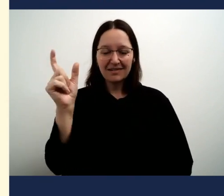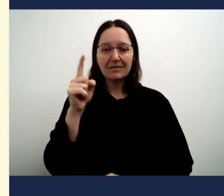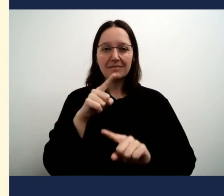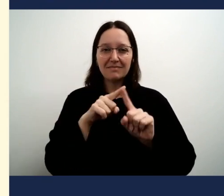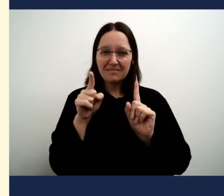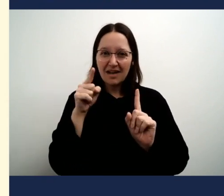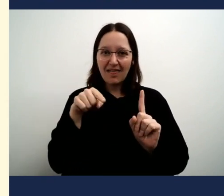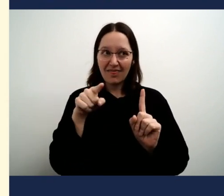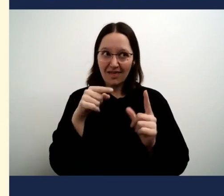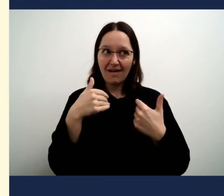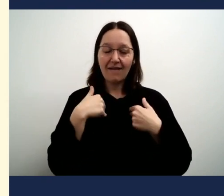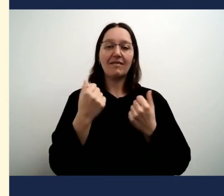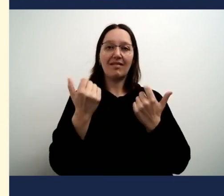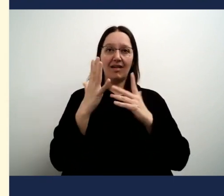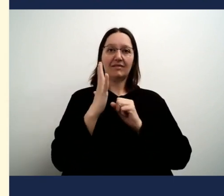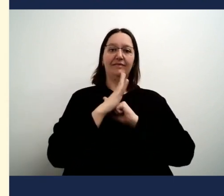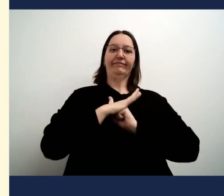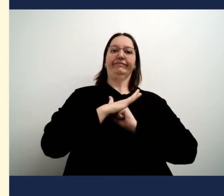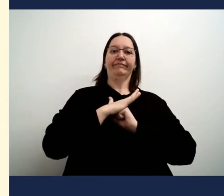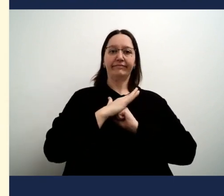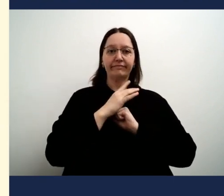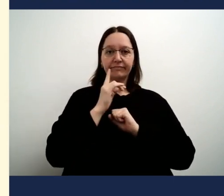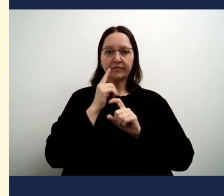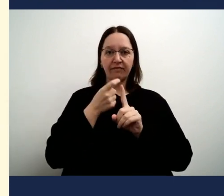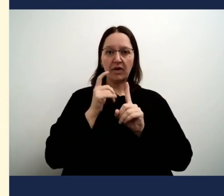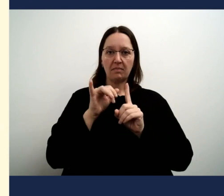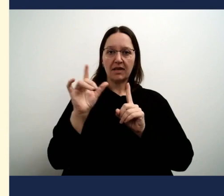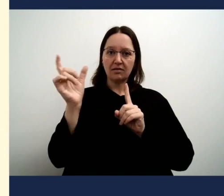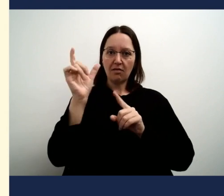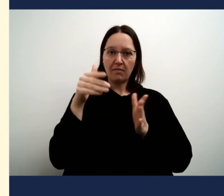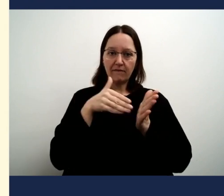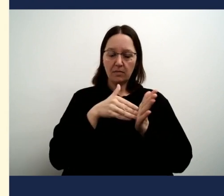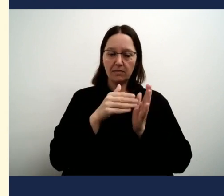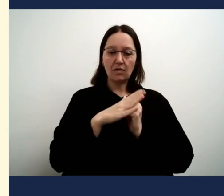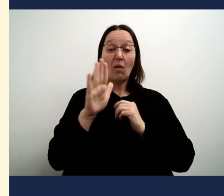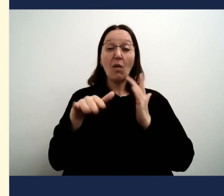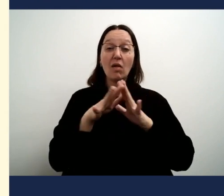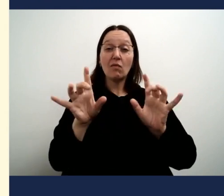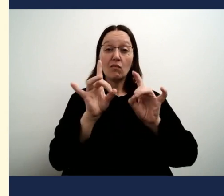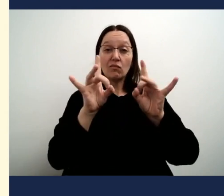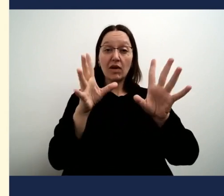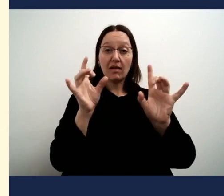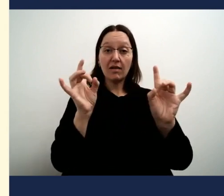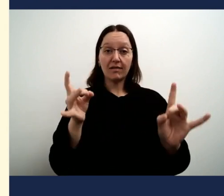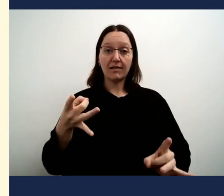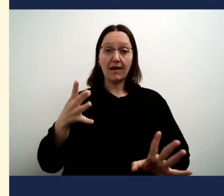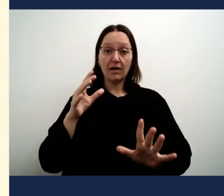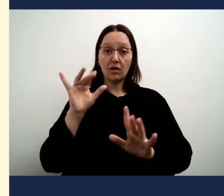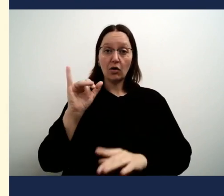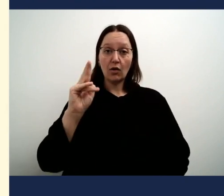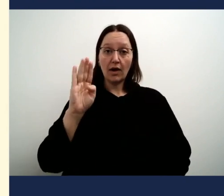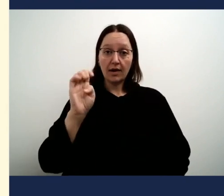Islamophobic, and physical attacks and violence. And of course hate violence. In